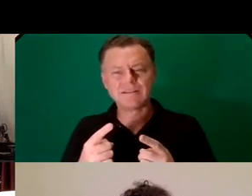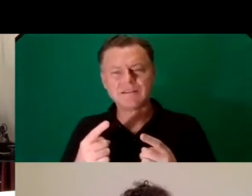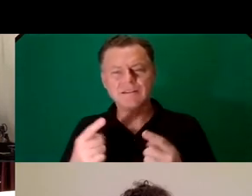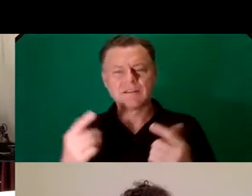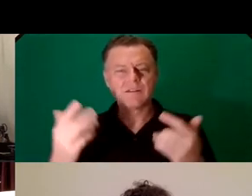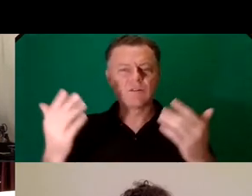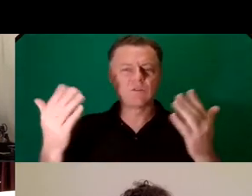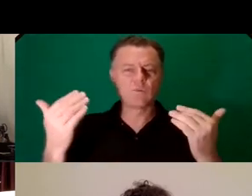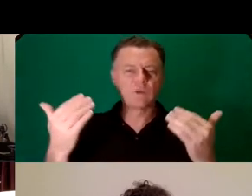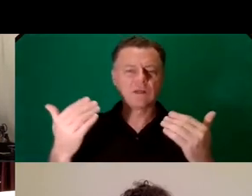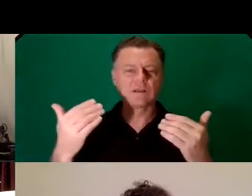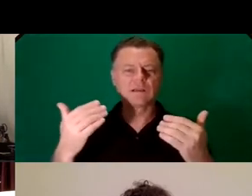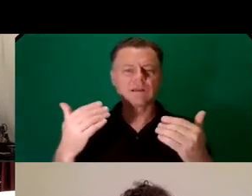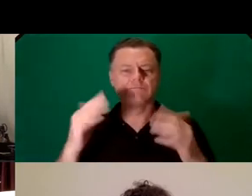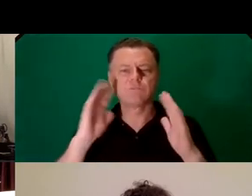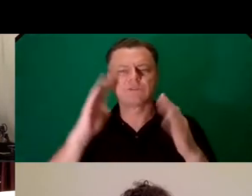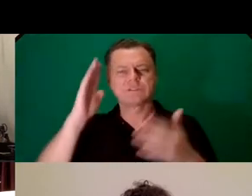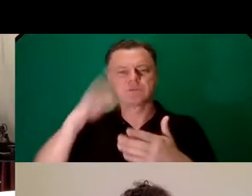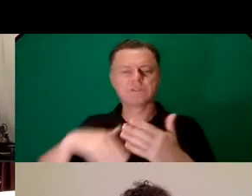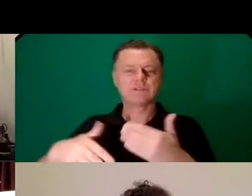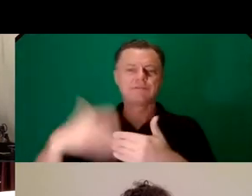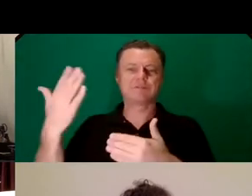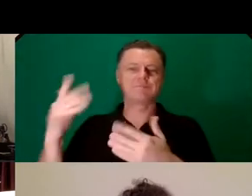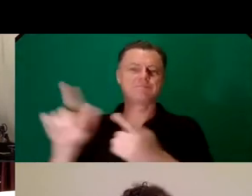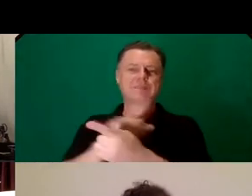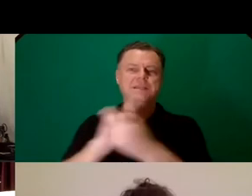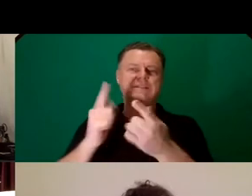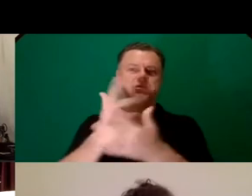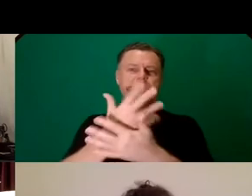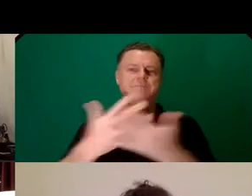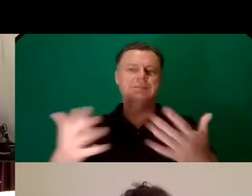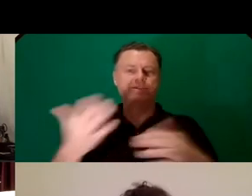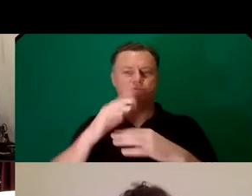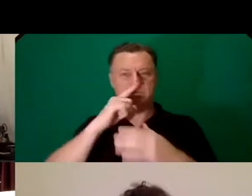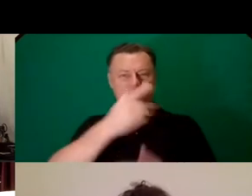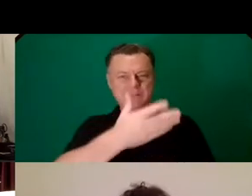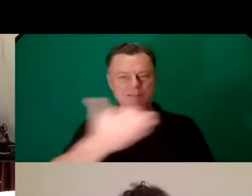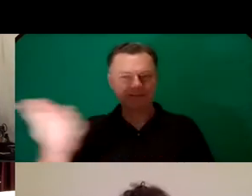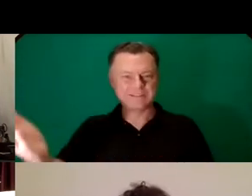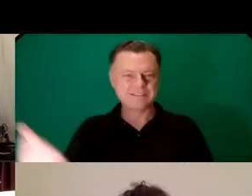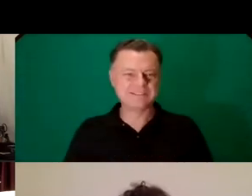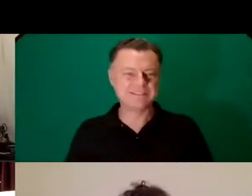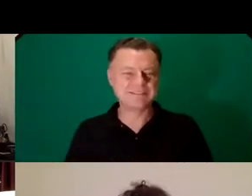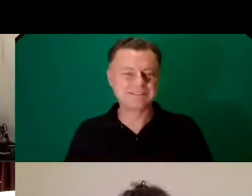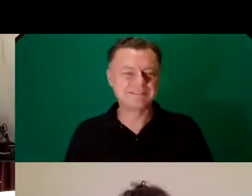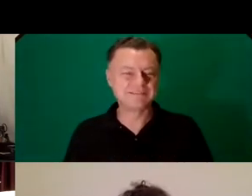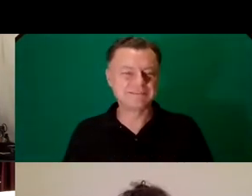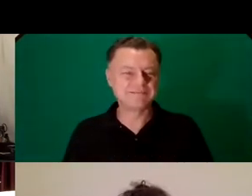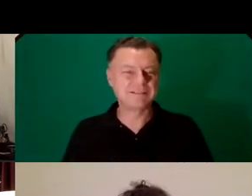experiences like meeting all these people and having this children's book for